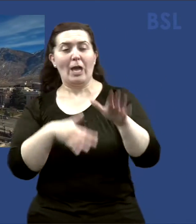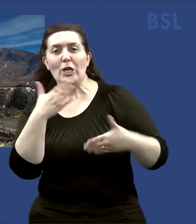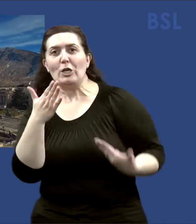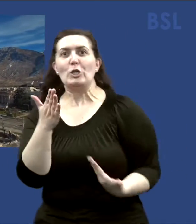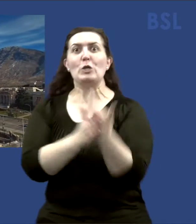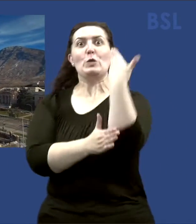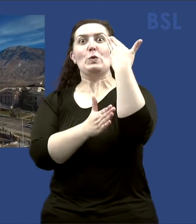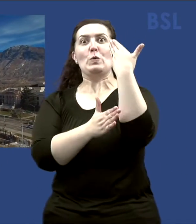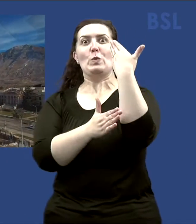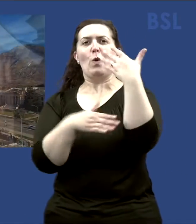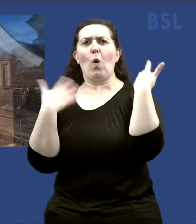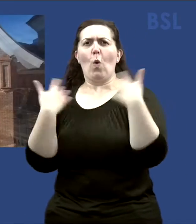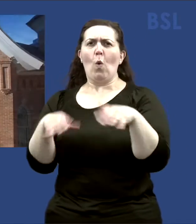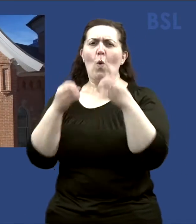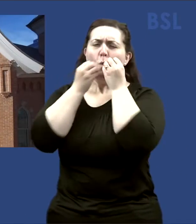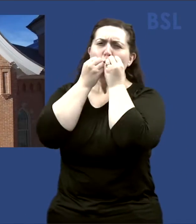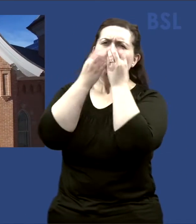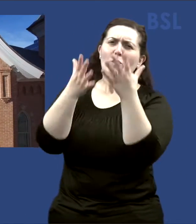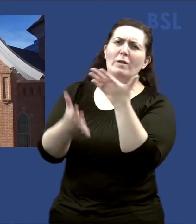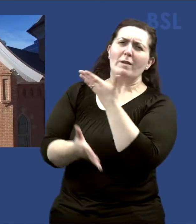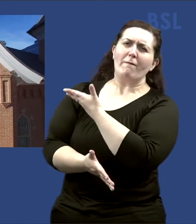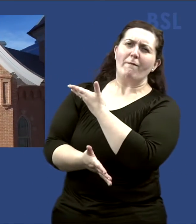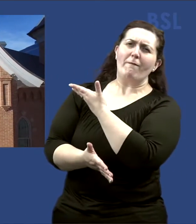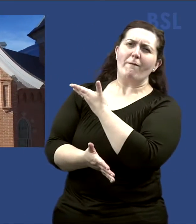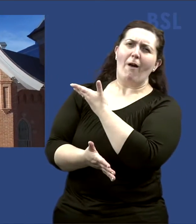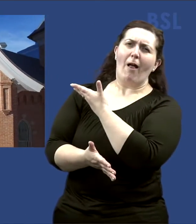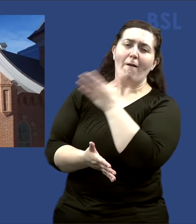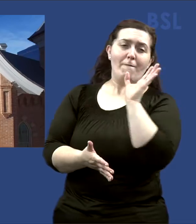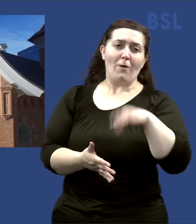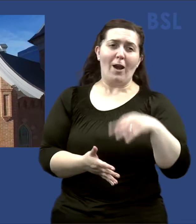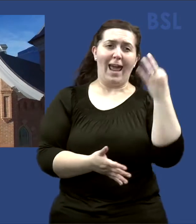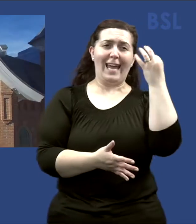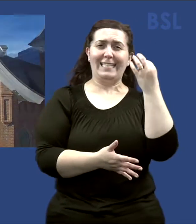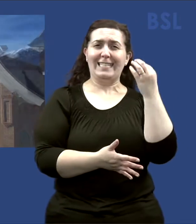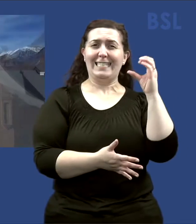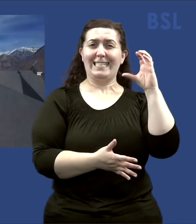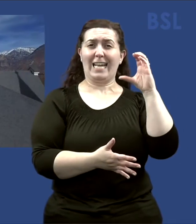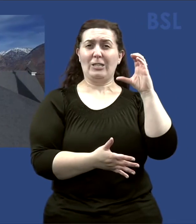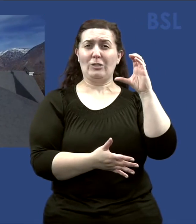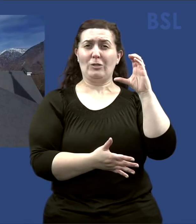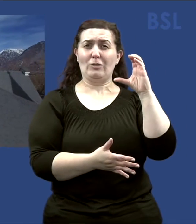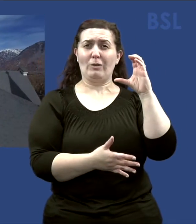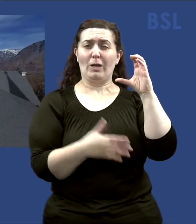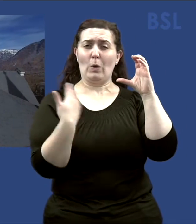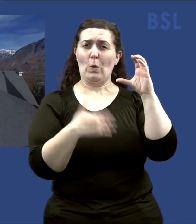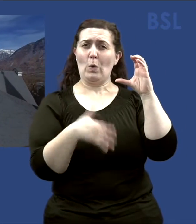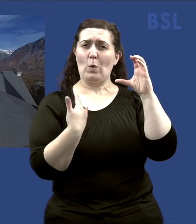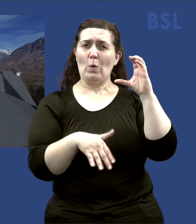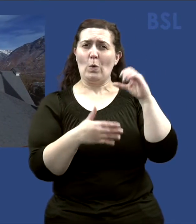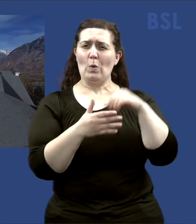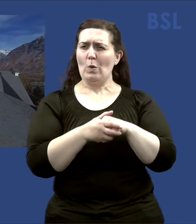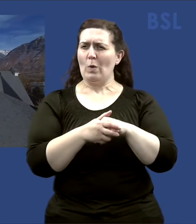And what has been renewed today, is a breathtaking array of nineteenth century inspired design, inside and out.